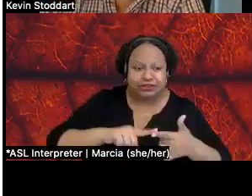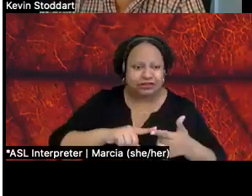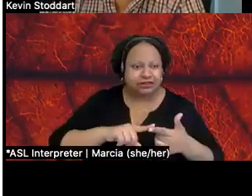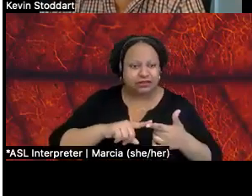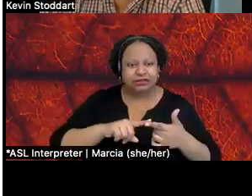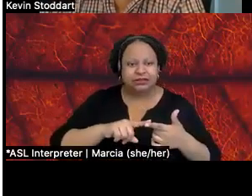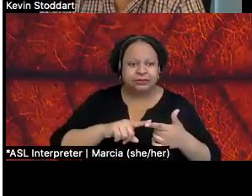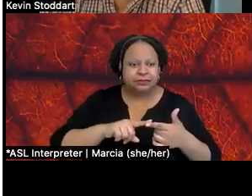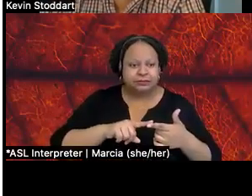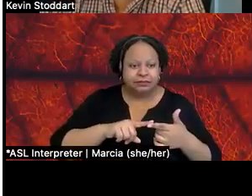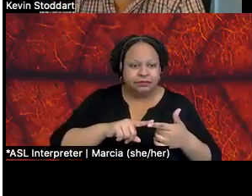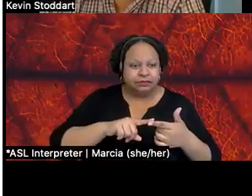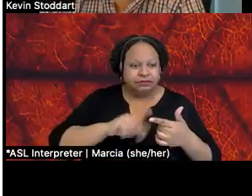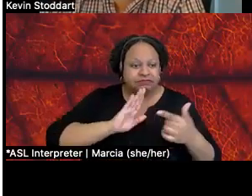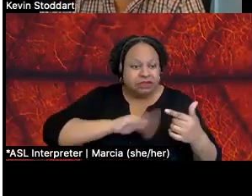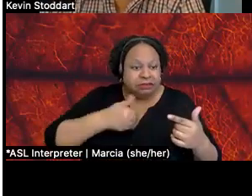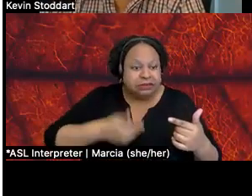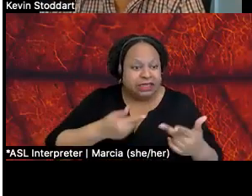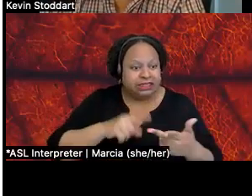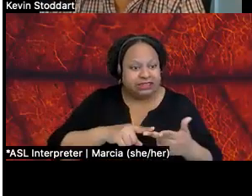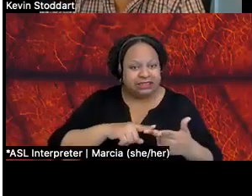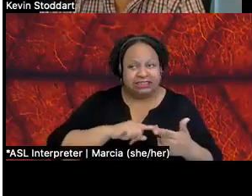The student, the program, the placement,